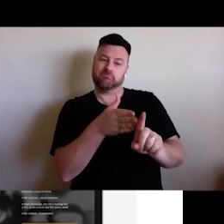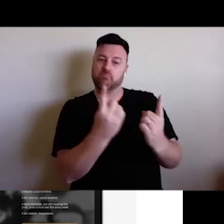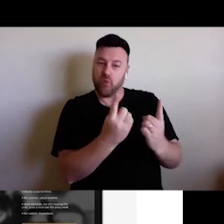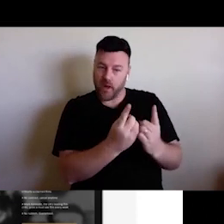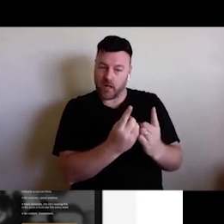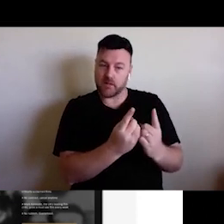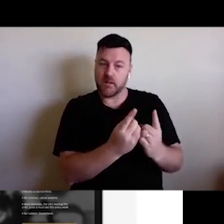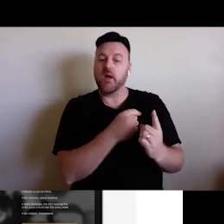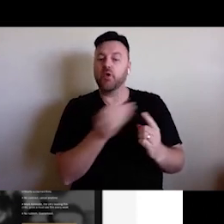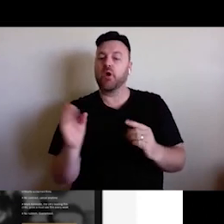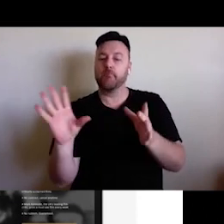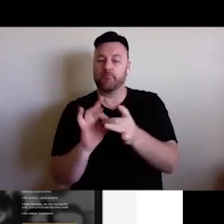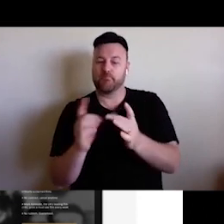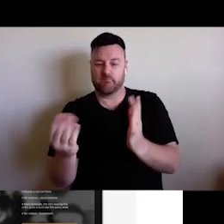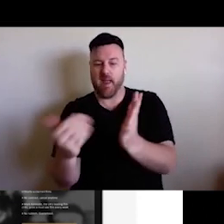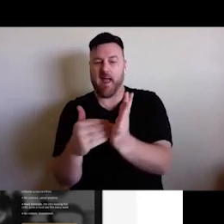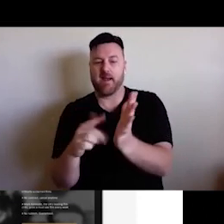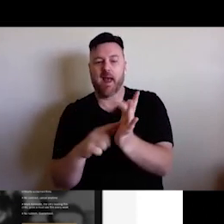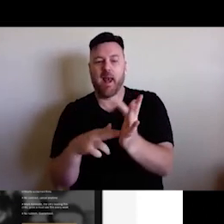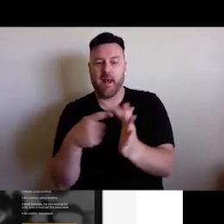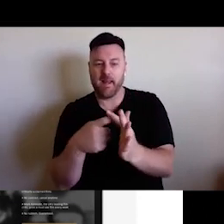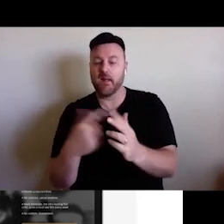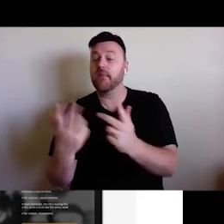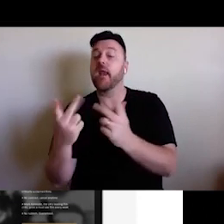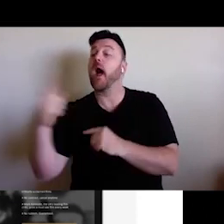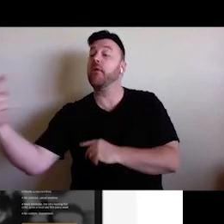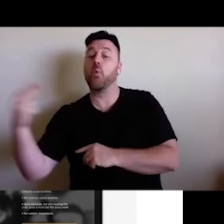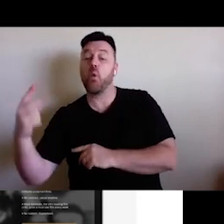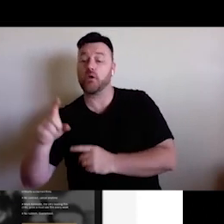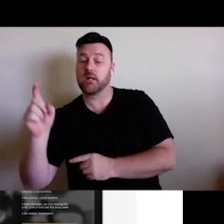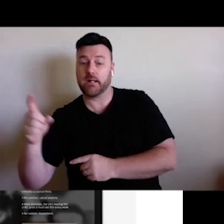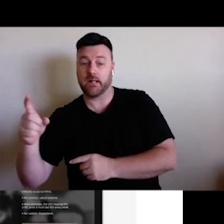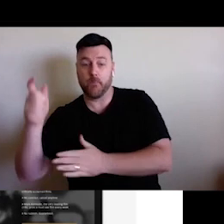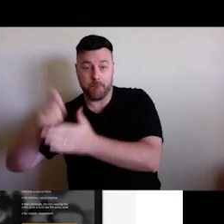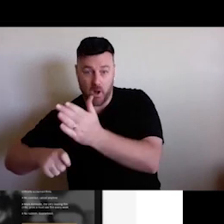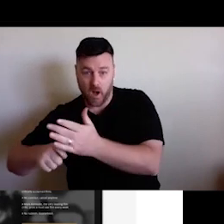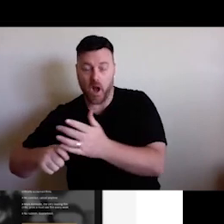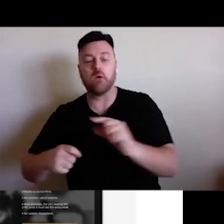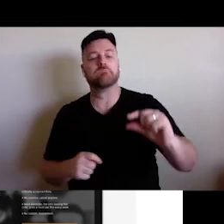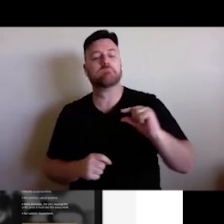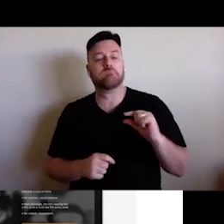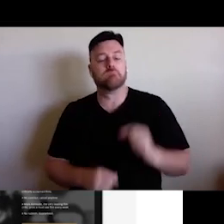is, you will actually get a clip of that. You can sell merchandise on